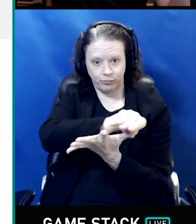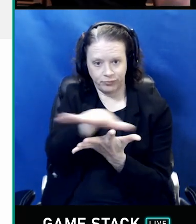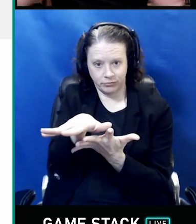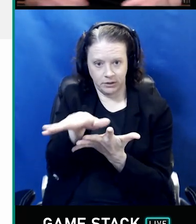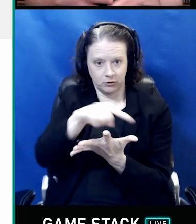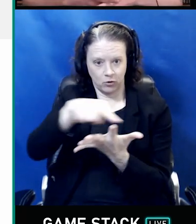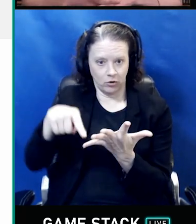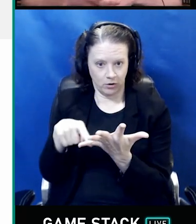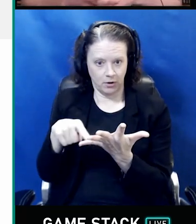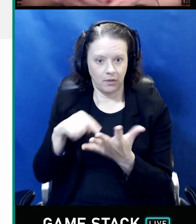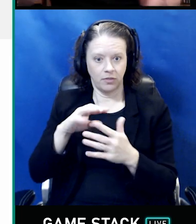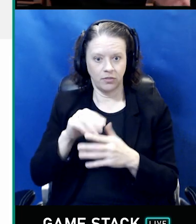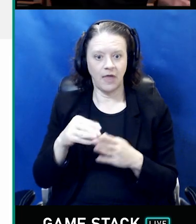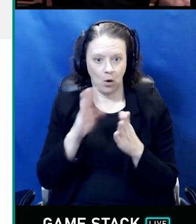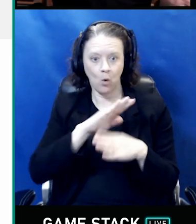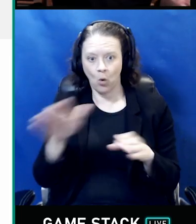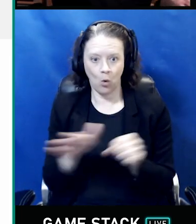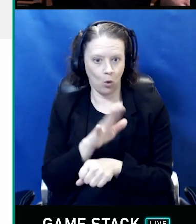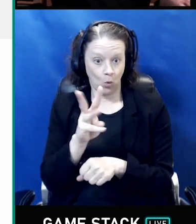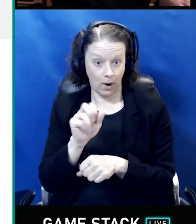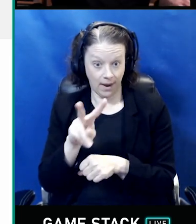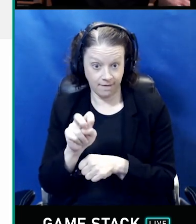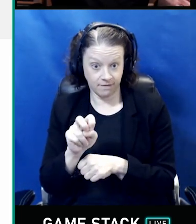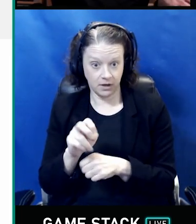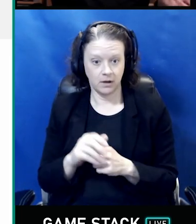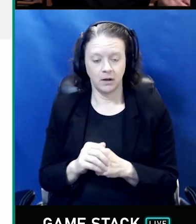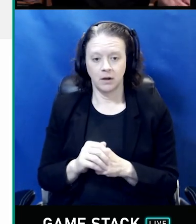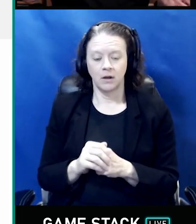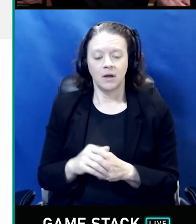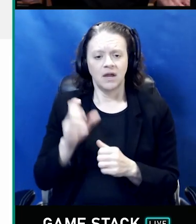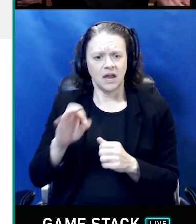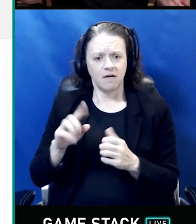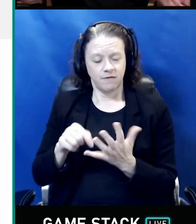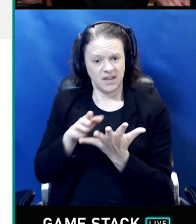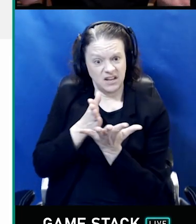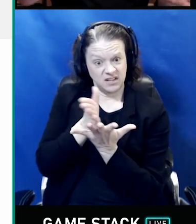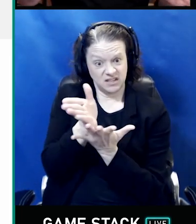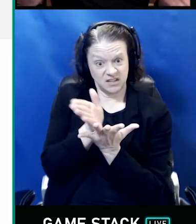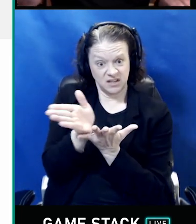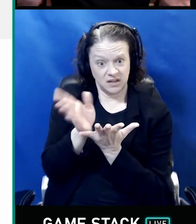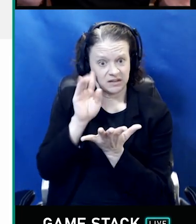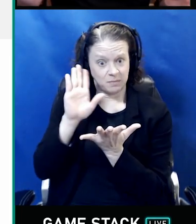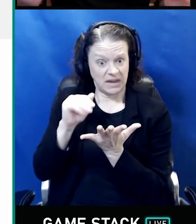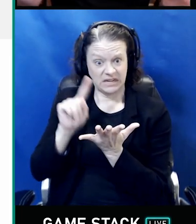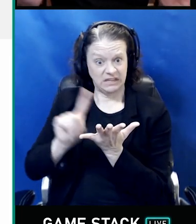and if your threads here on the end are expecting a different index, that's going to give you the wrong results. And this